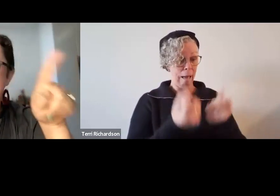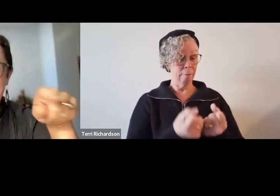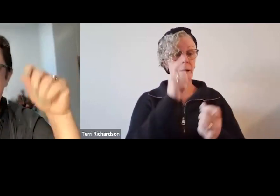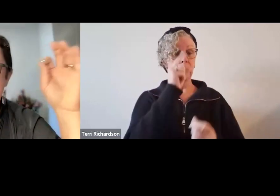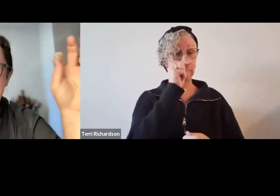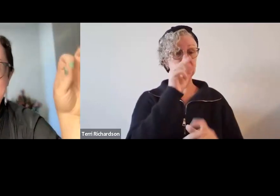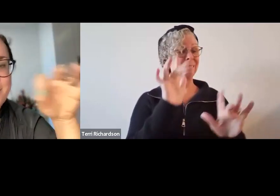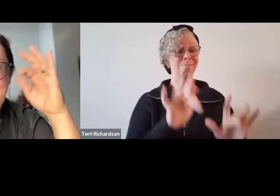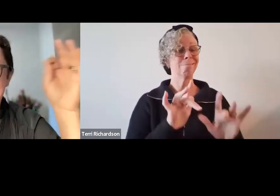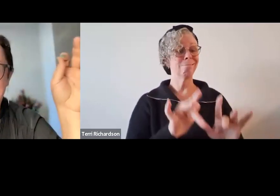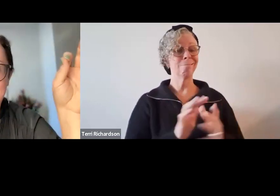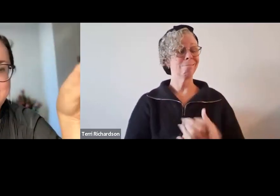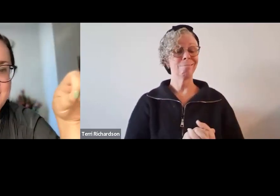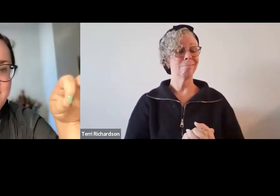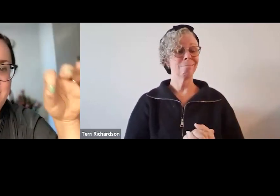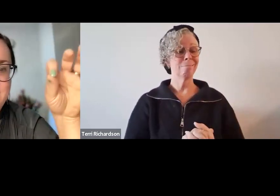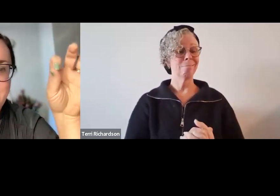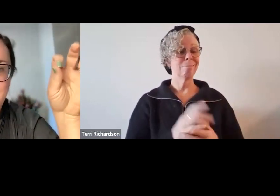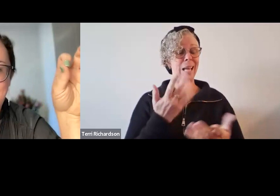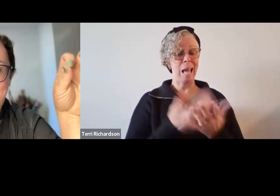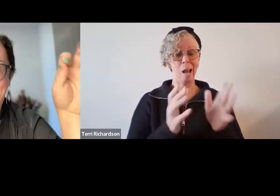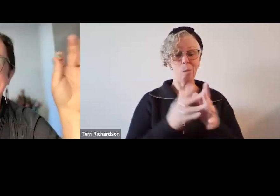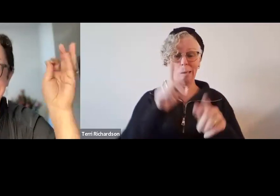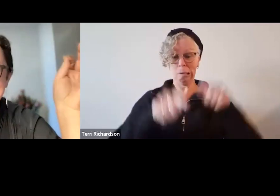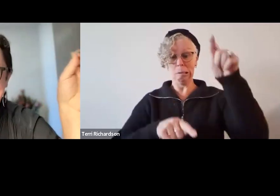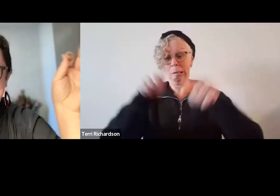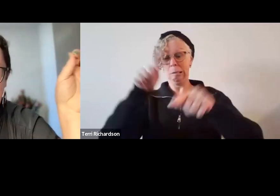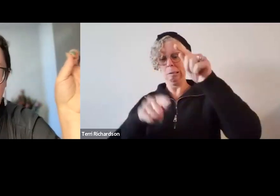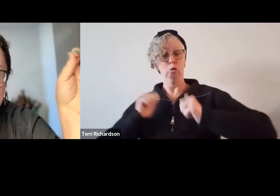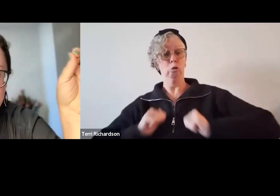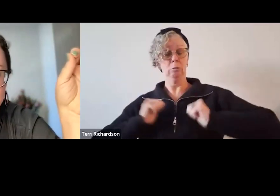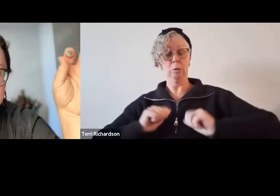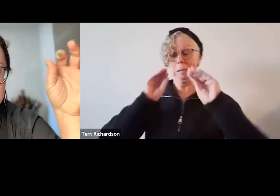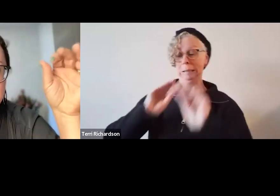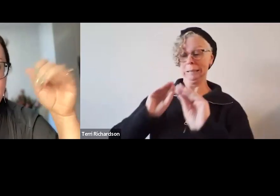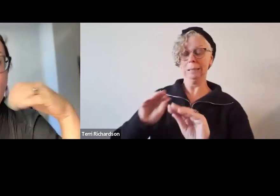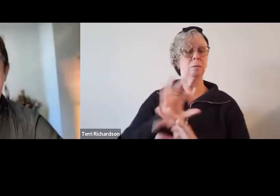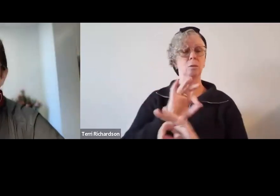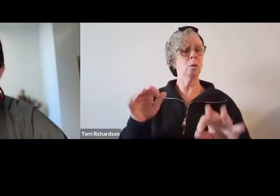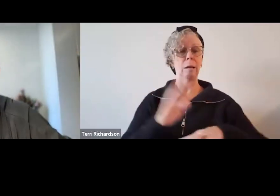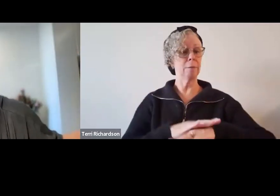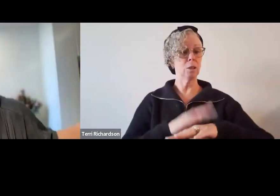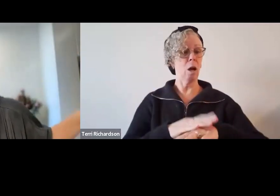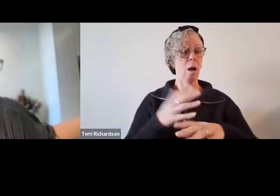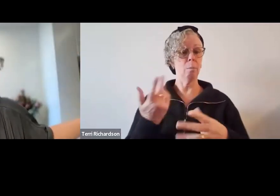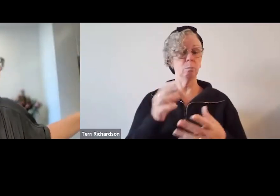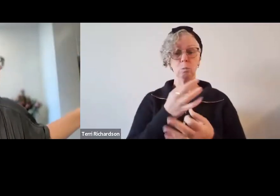to support the perpetual cycle of governance training, that's clearly not working, or address the issues